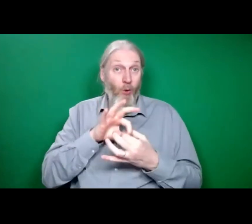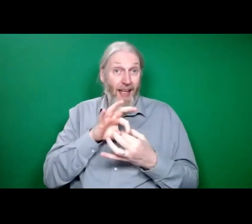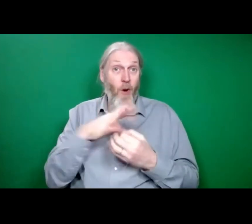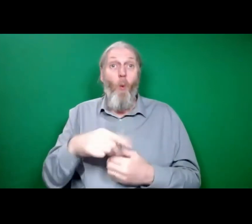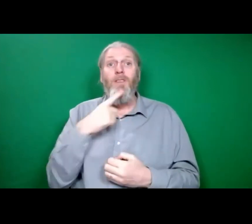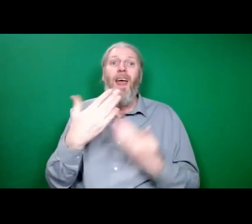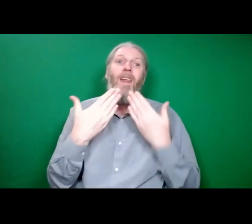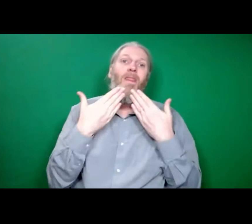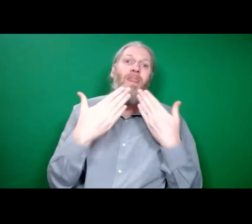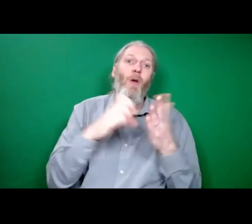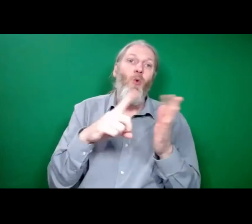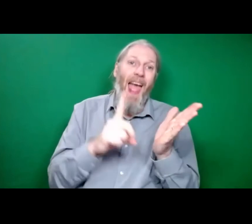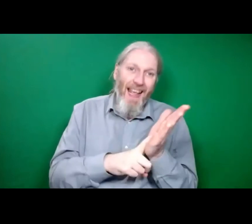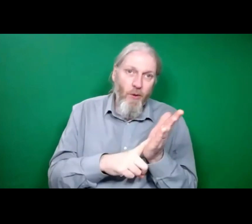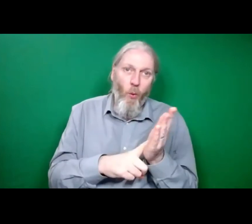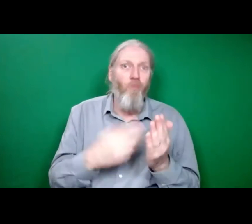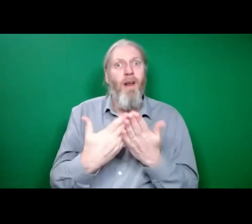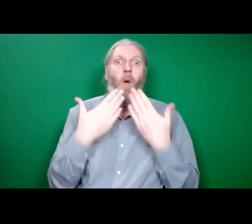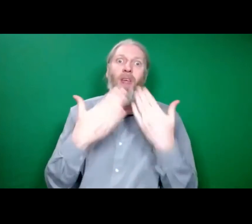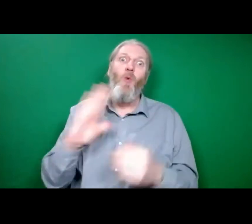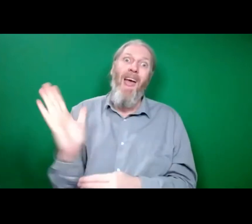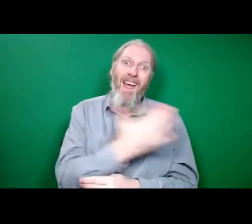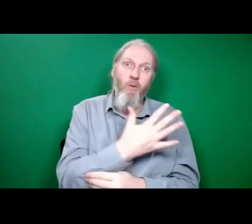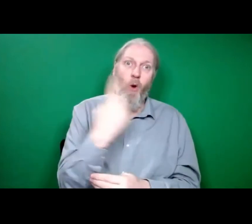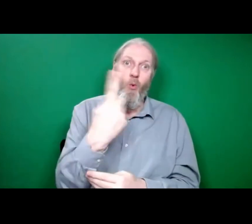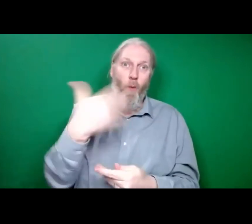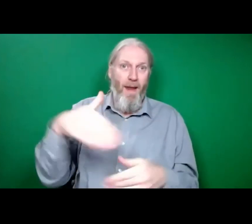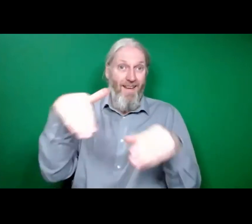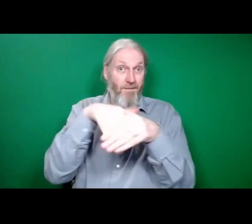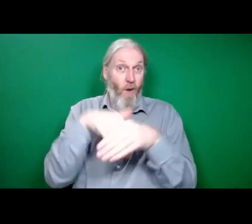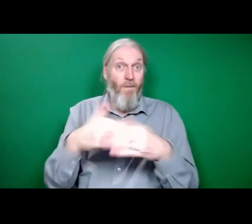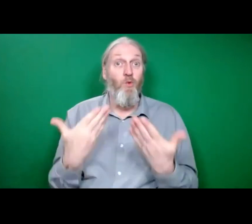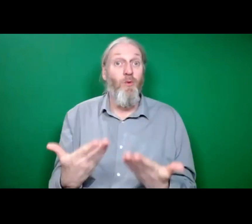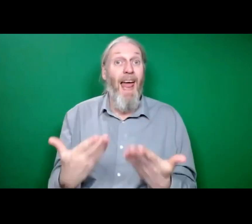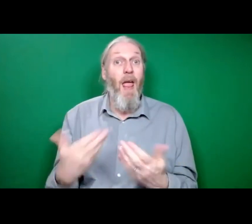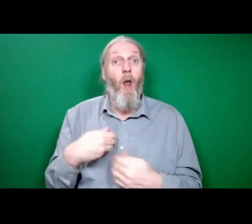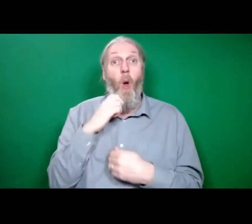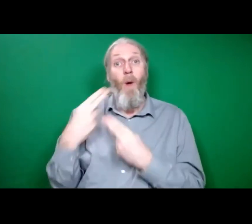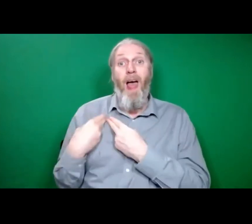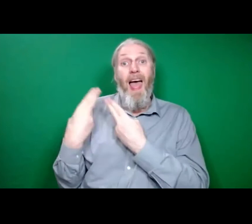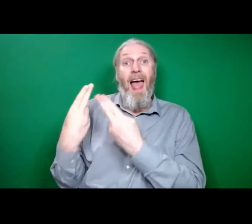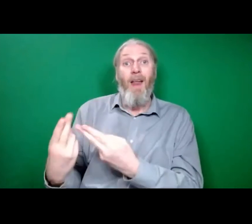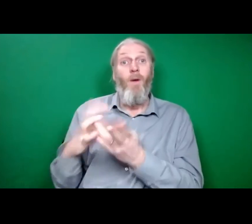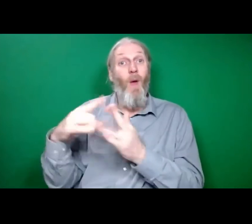There was also a question about whether this prospect of longer term, larger scale development is almost